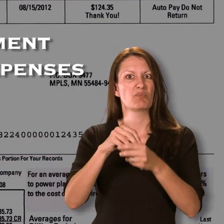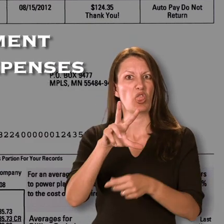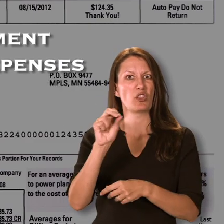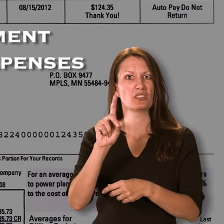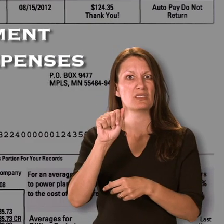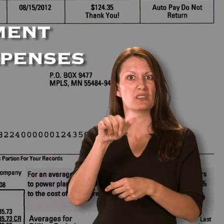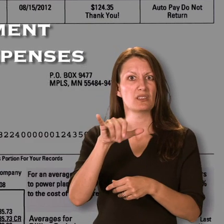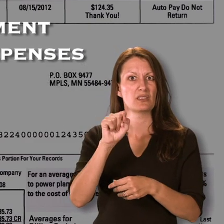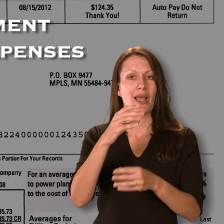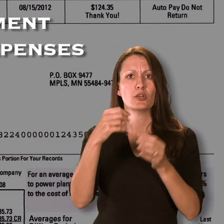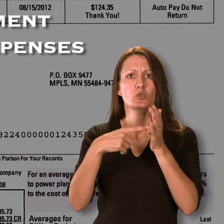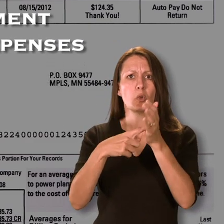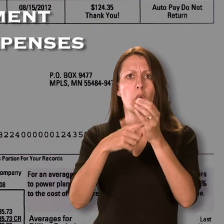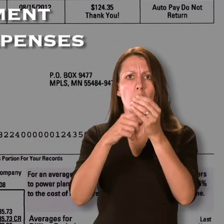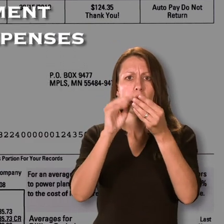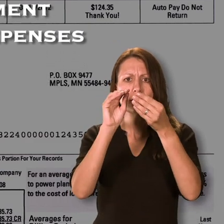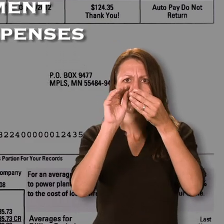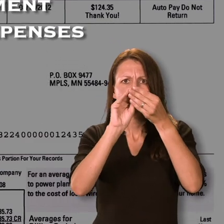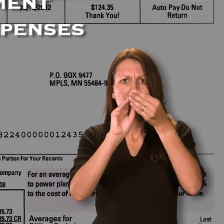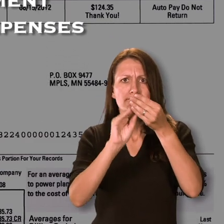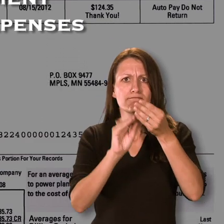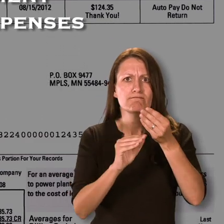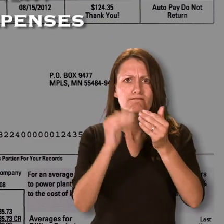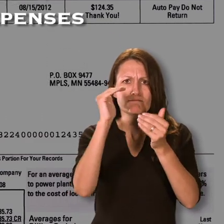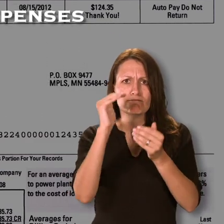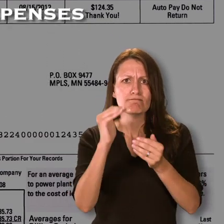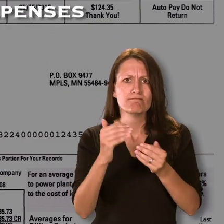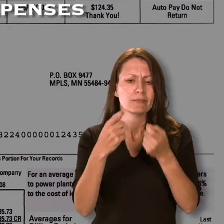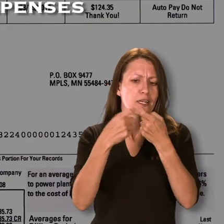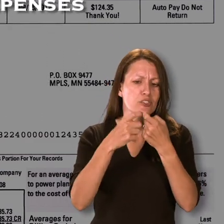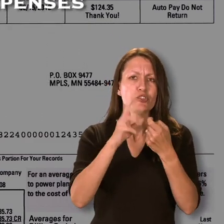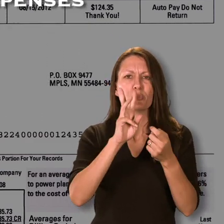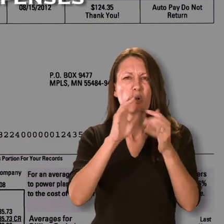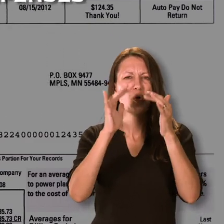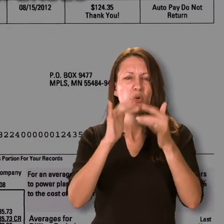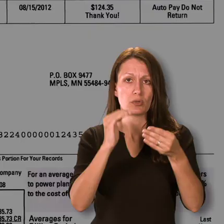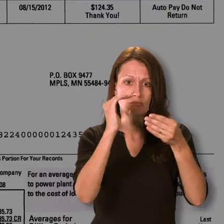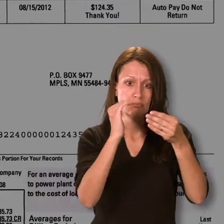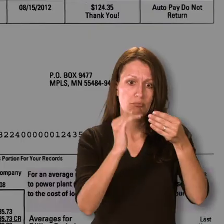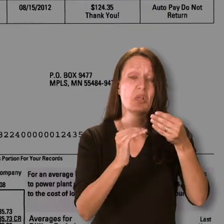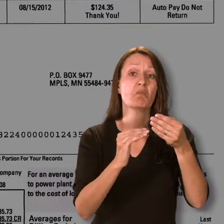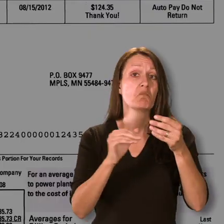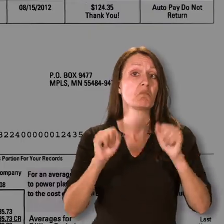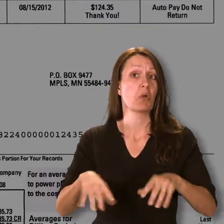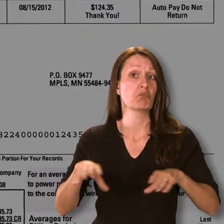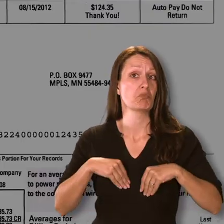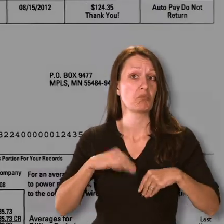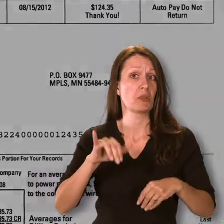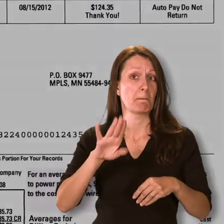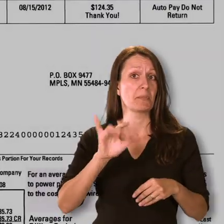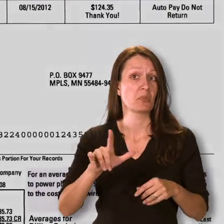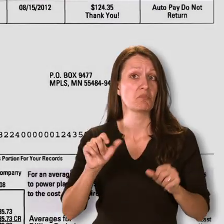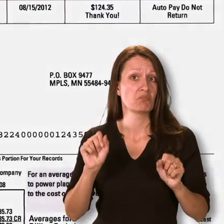and shows itemized utility expenses is also acceptable.